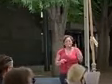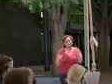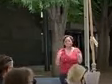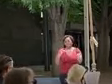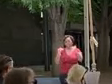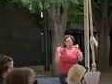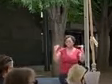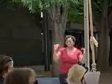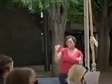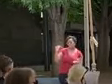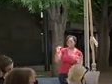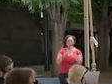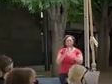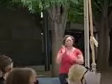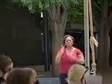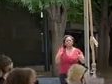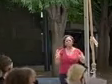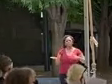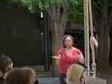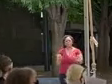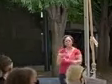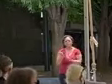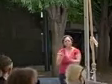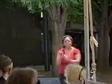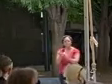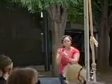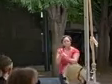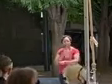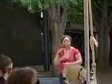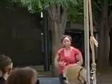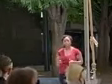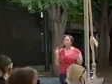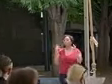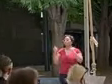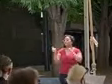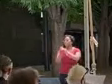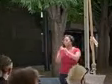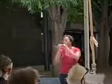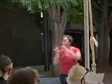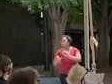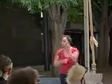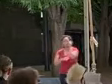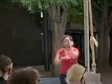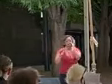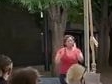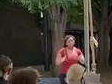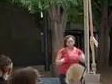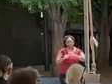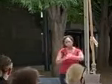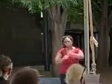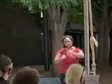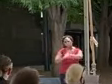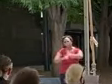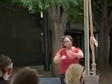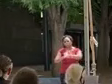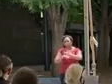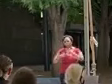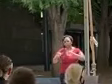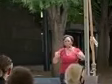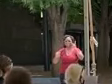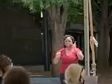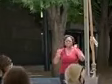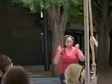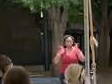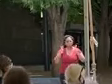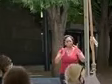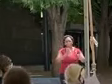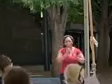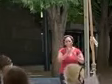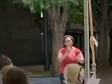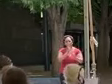A field of operatives, activists and advocates have worked tirelessly to stem the tide of this dire loss of life. A lot of good has been done.